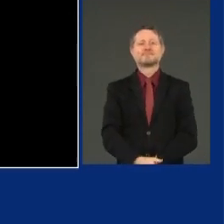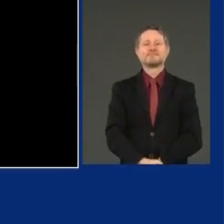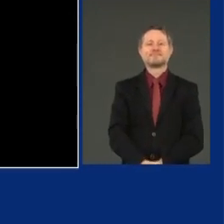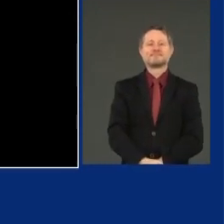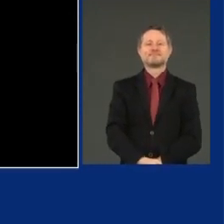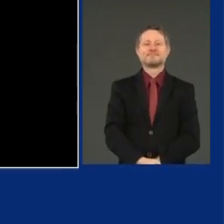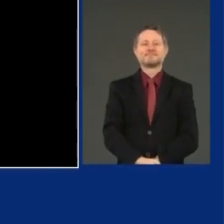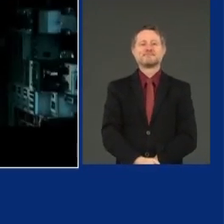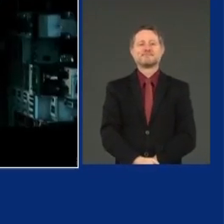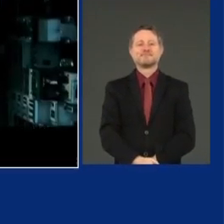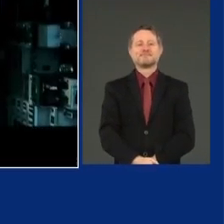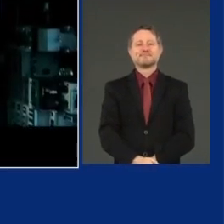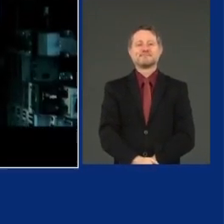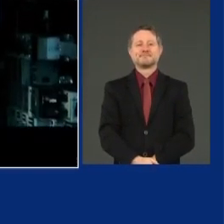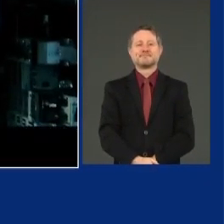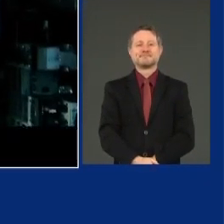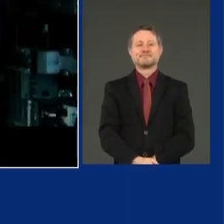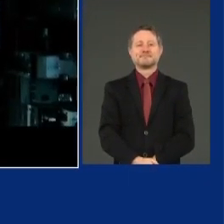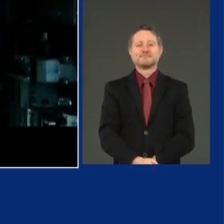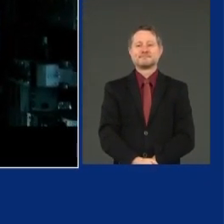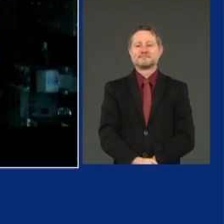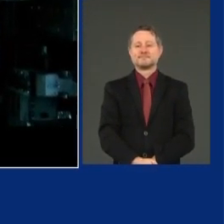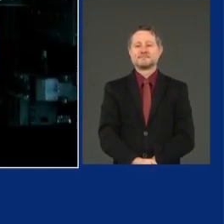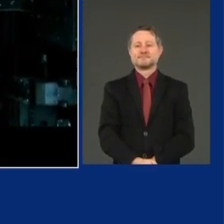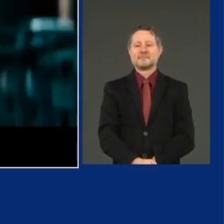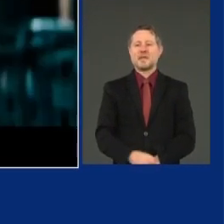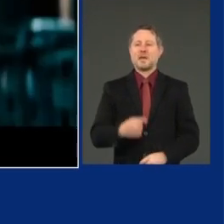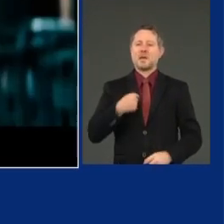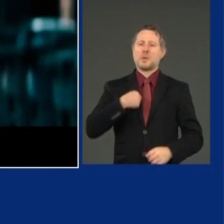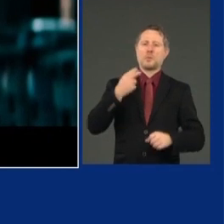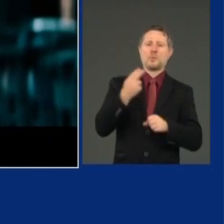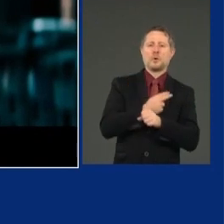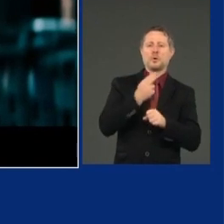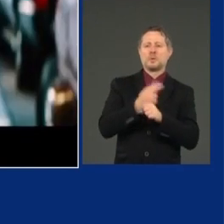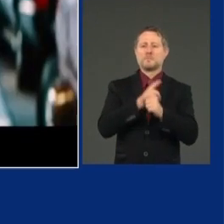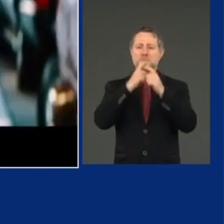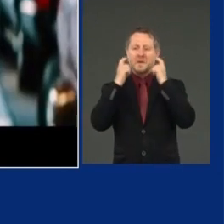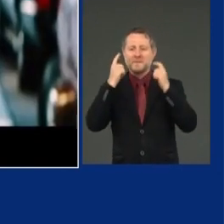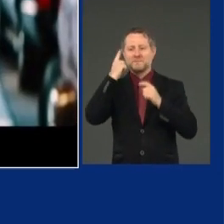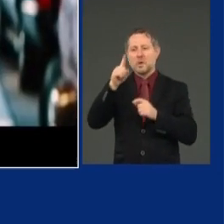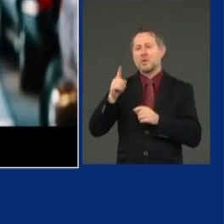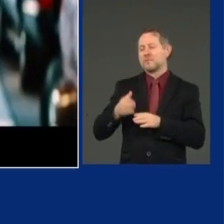OKAY.